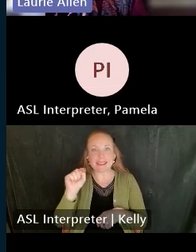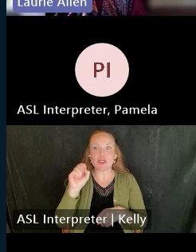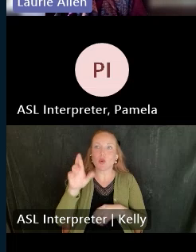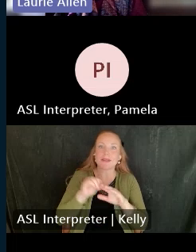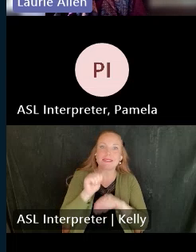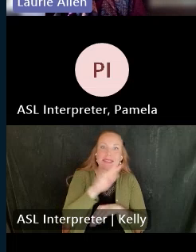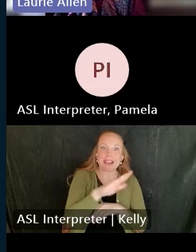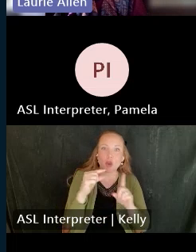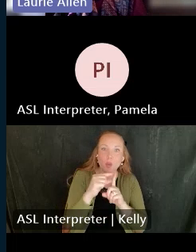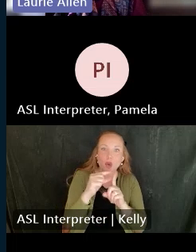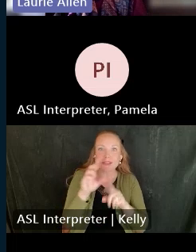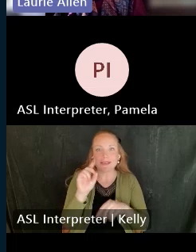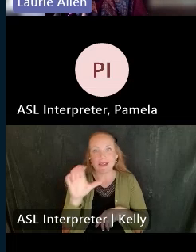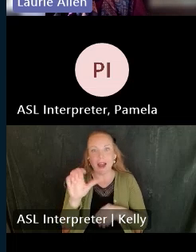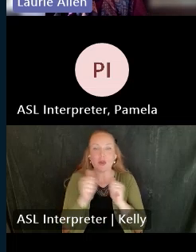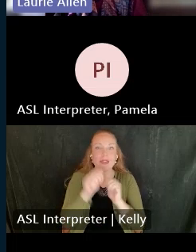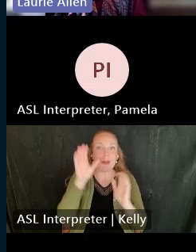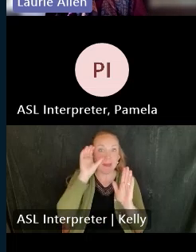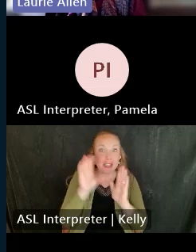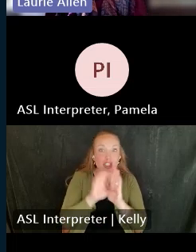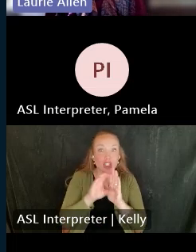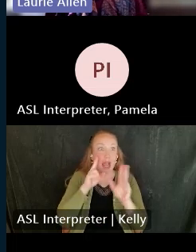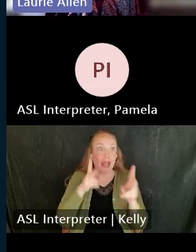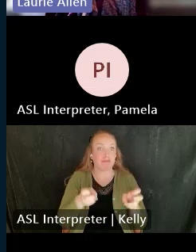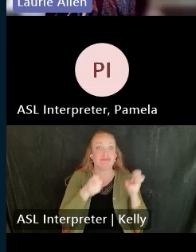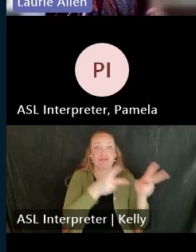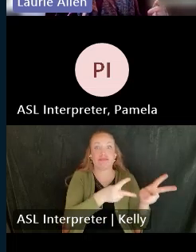with an image in it, I pop that image right into chat and it gives me that description.